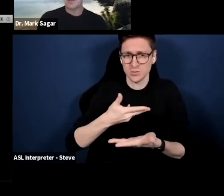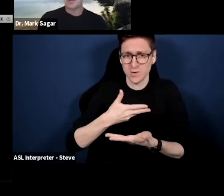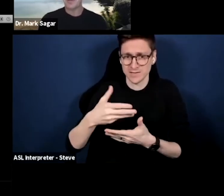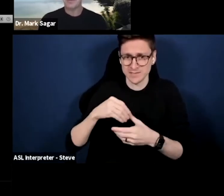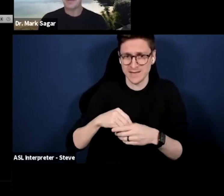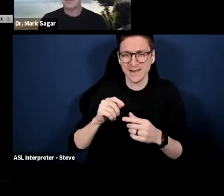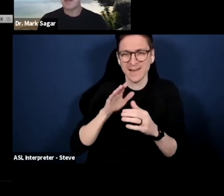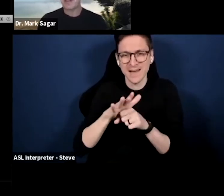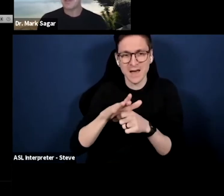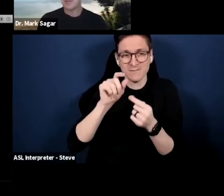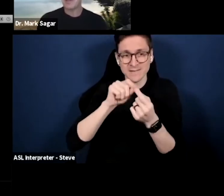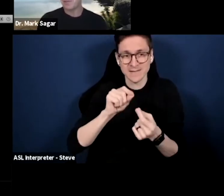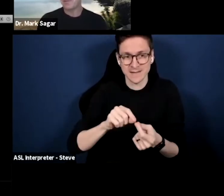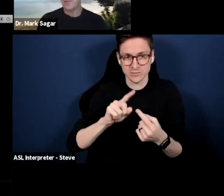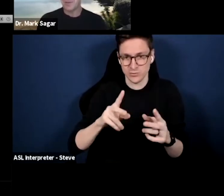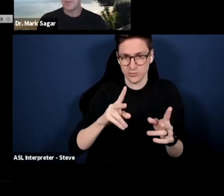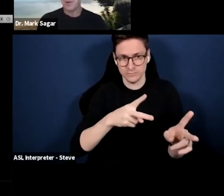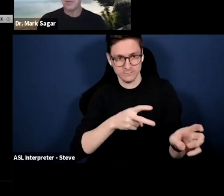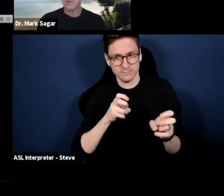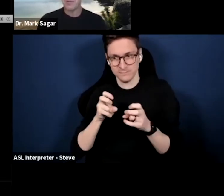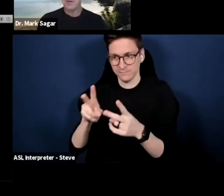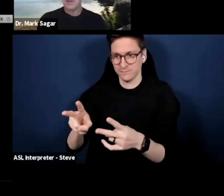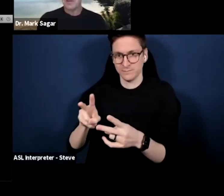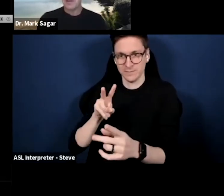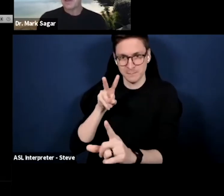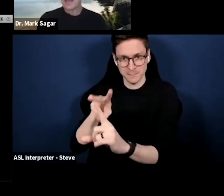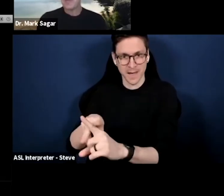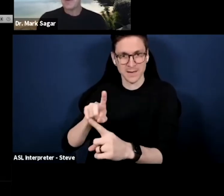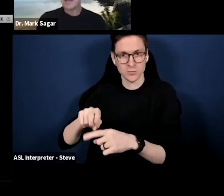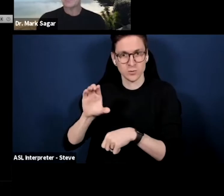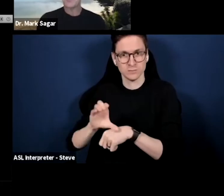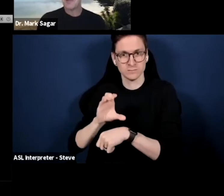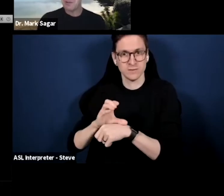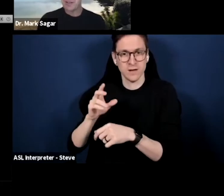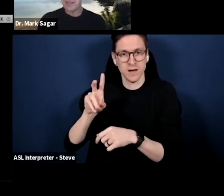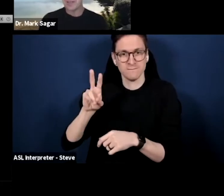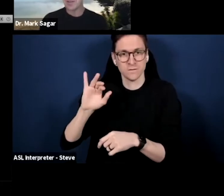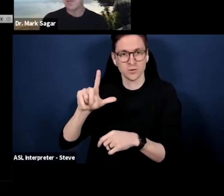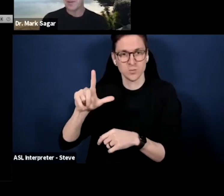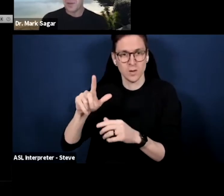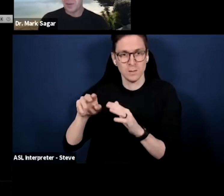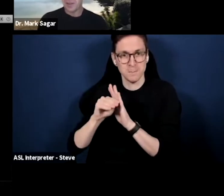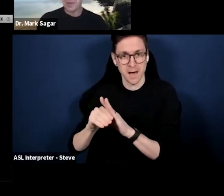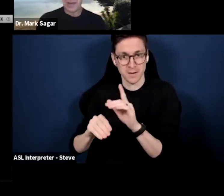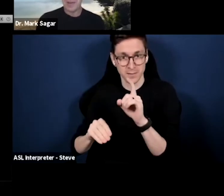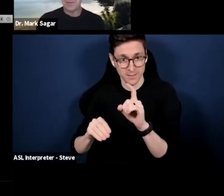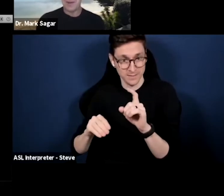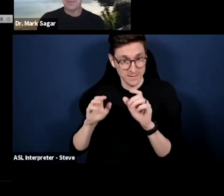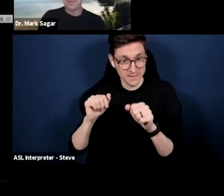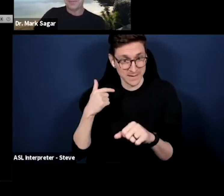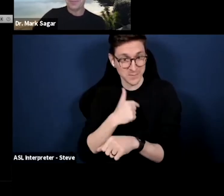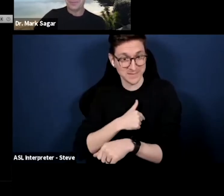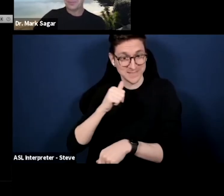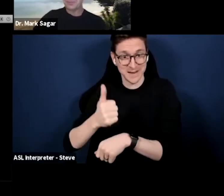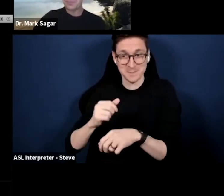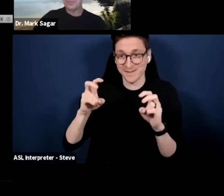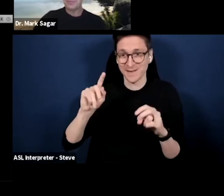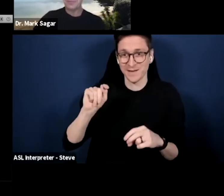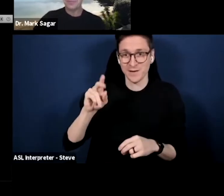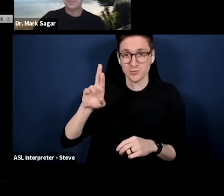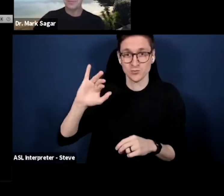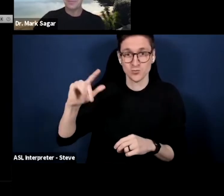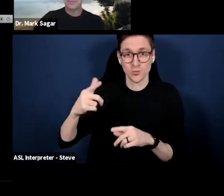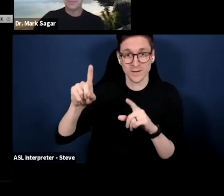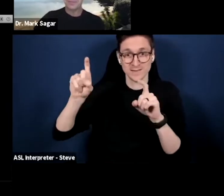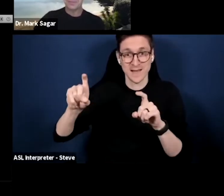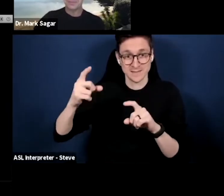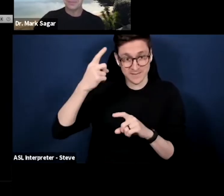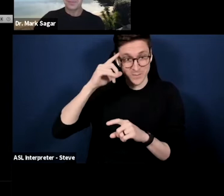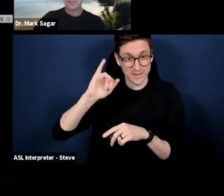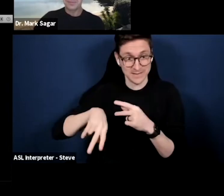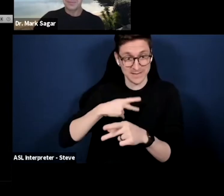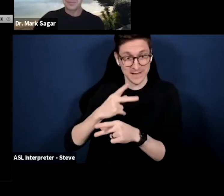with an interaction to virtual model can we make a turing test for early behavior